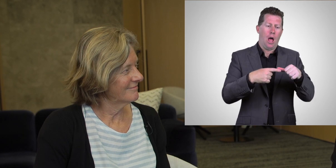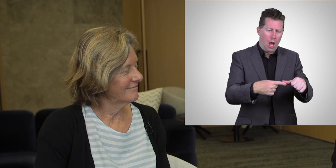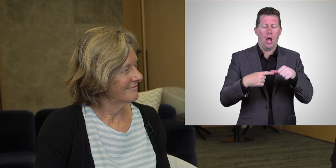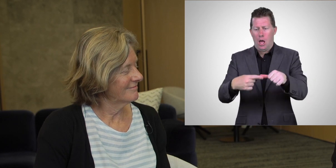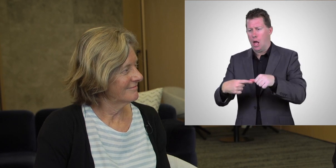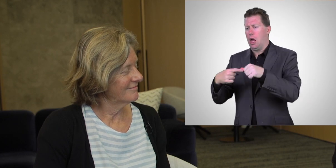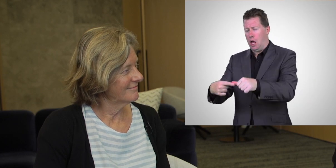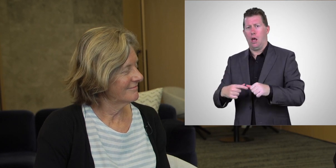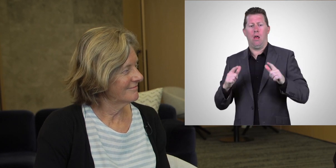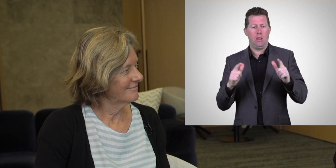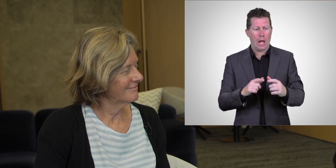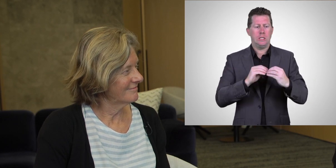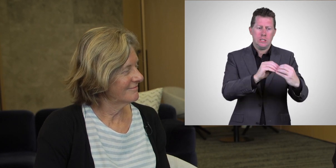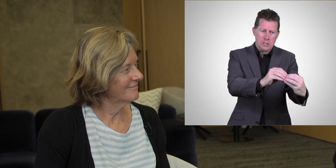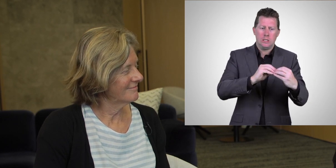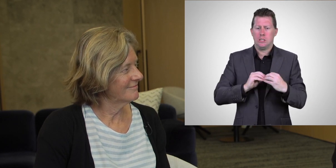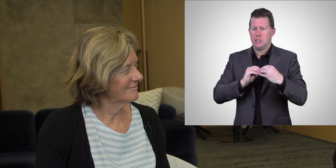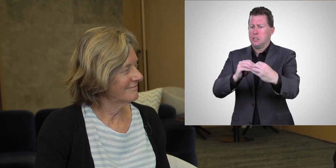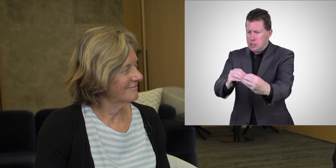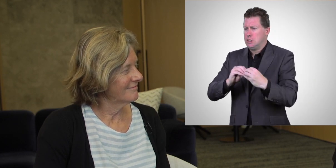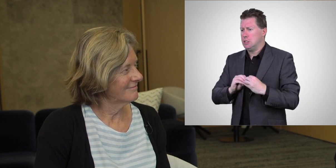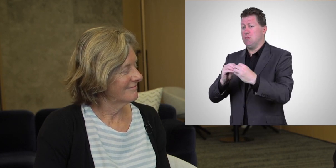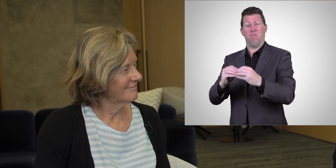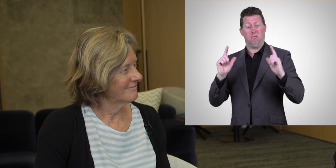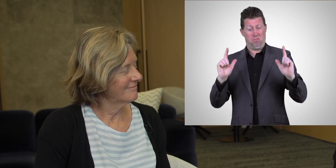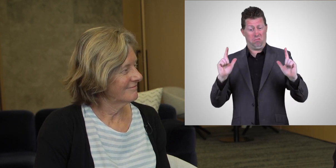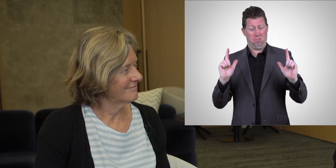to negotiate specific adjustments for students if they can see that their needs have already been